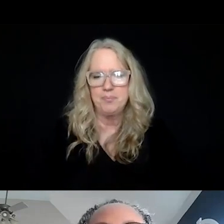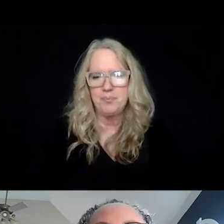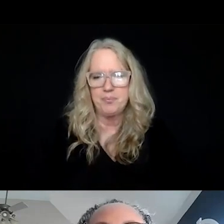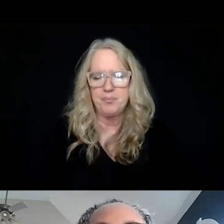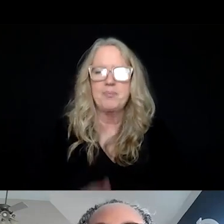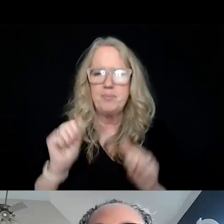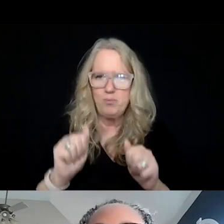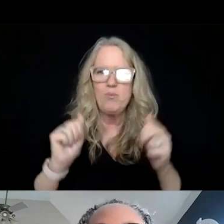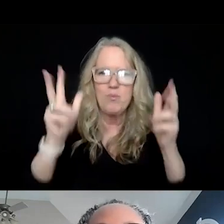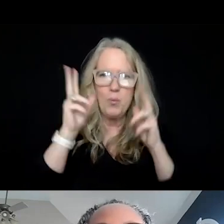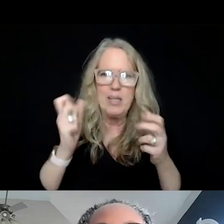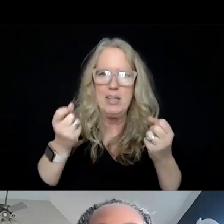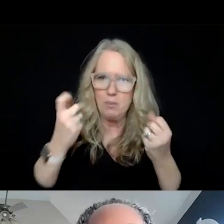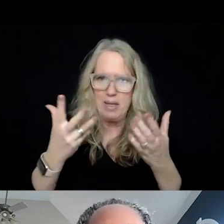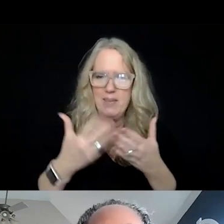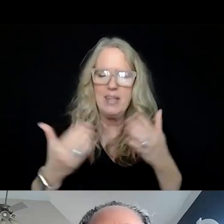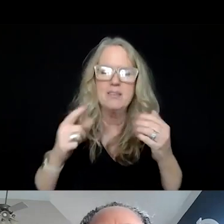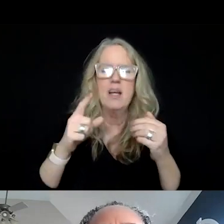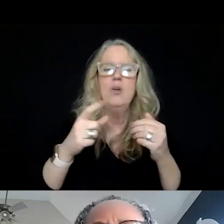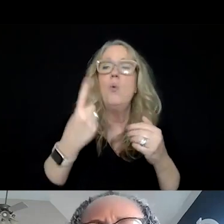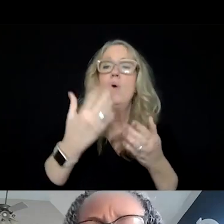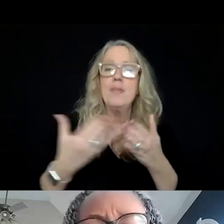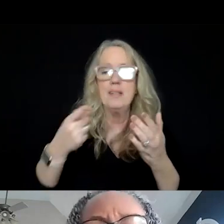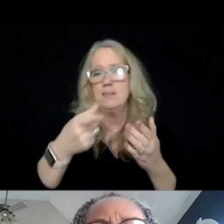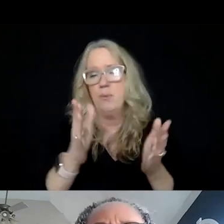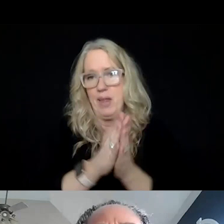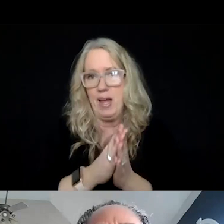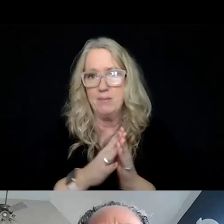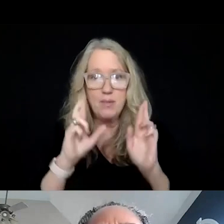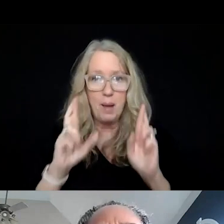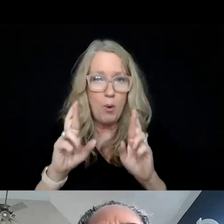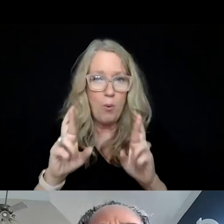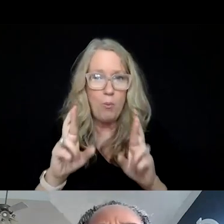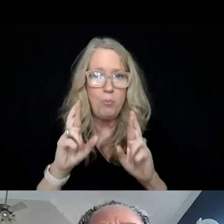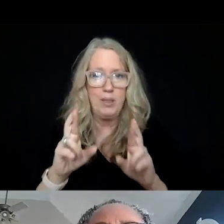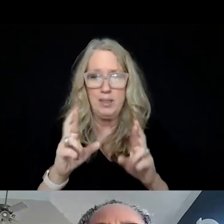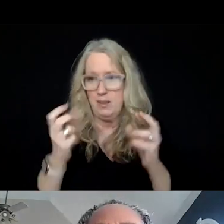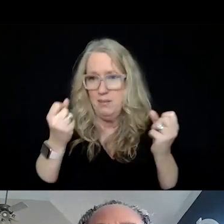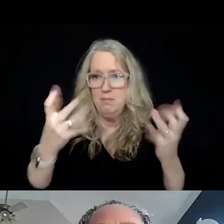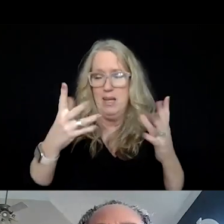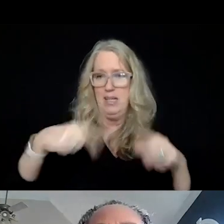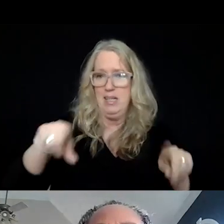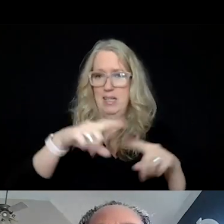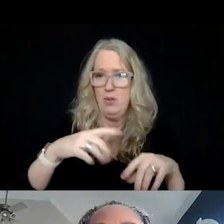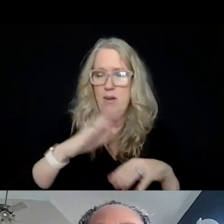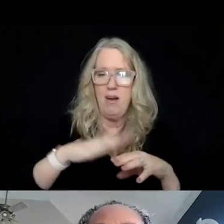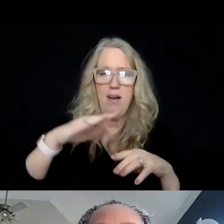LOT OF THEM ASK FOR -- I AM HOPING THAT MANY OF YOU CAN MAKE